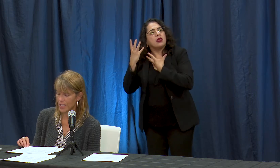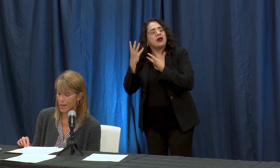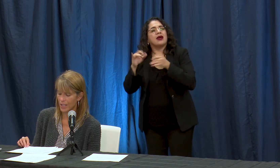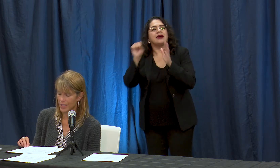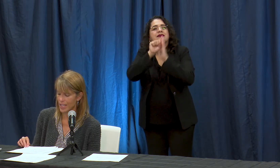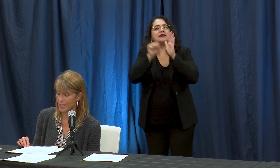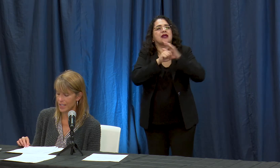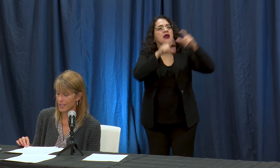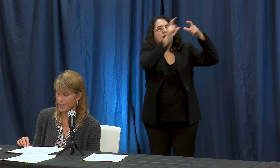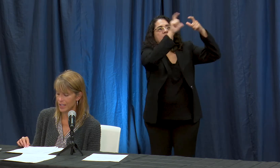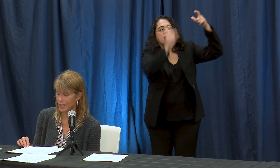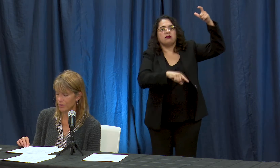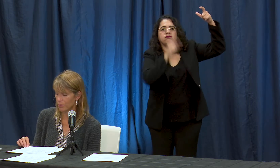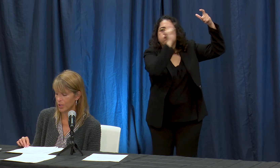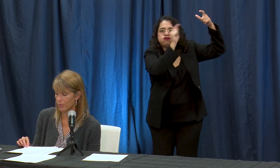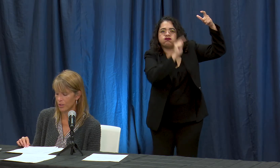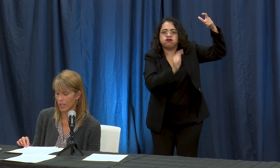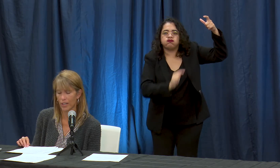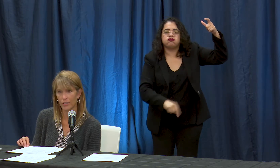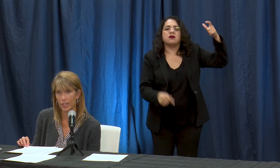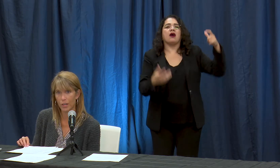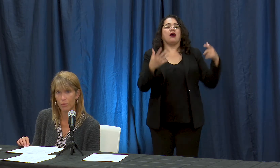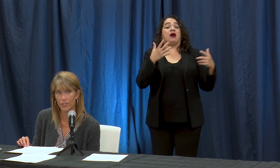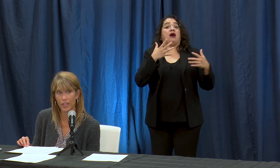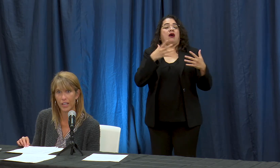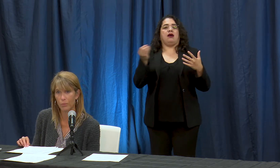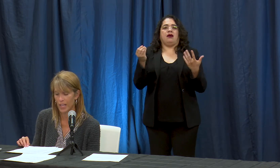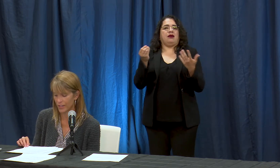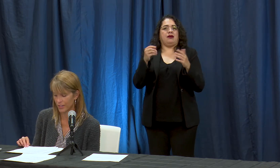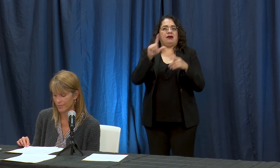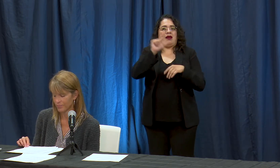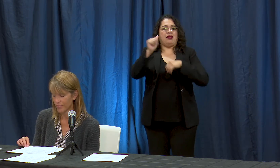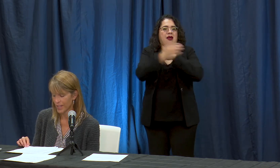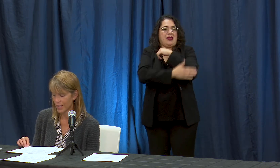pandemic is testing existing reporting protocols in unprecedented ways. The